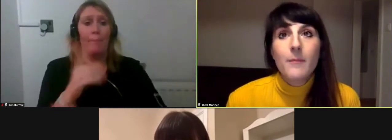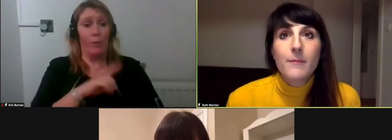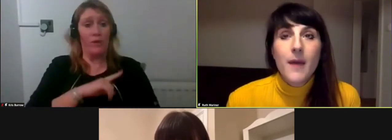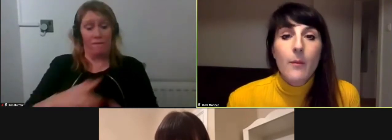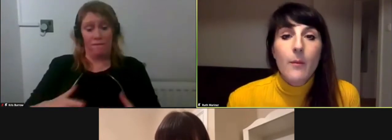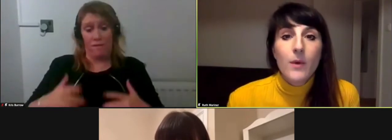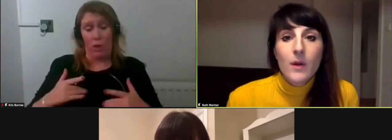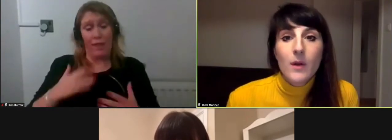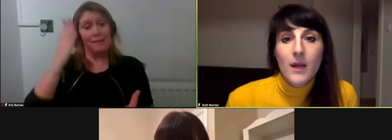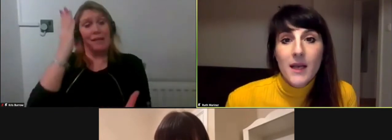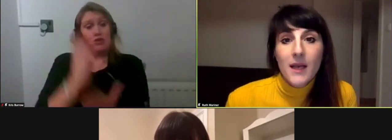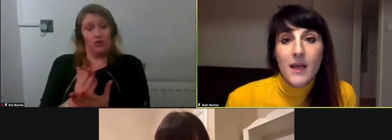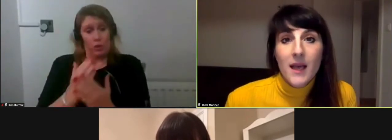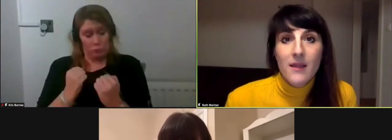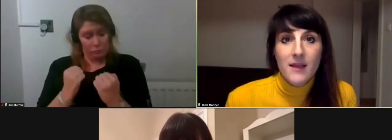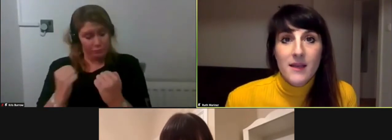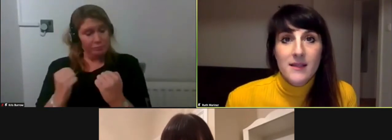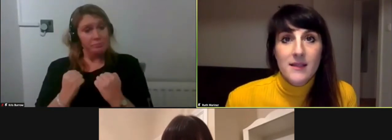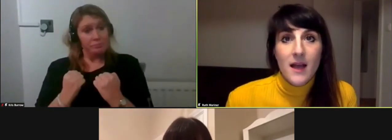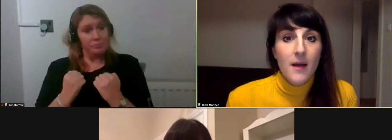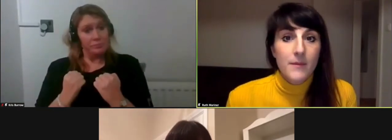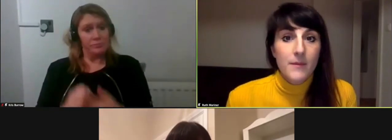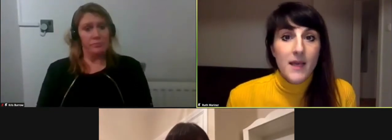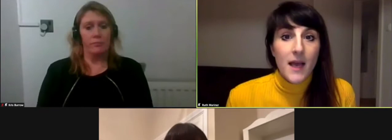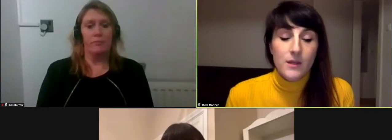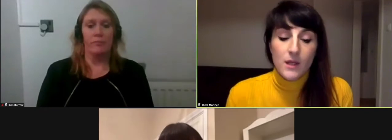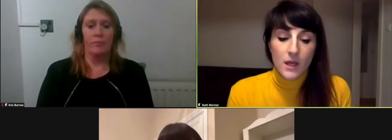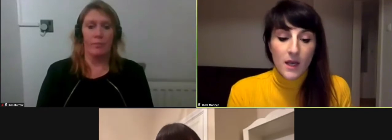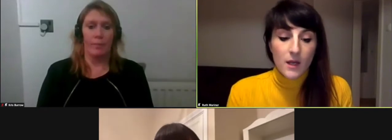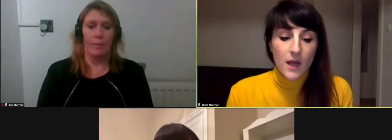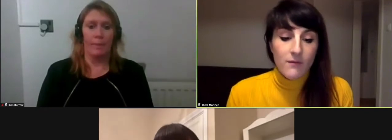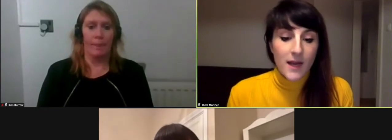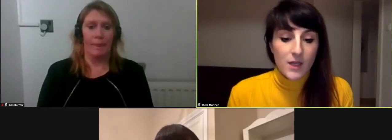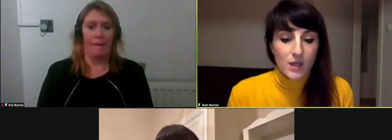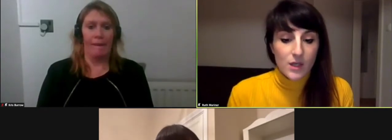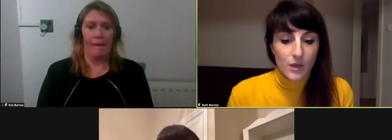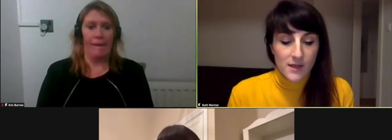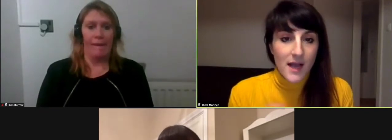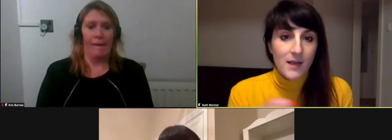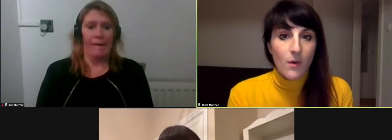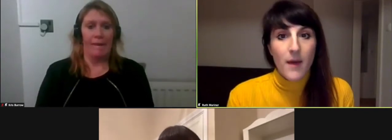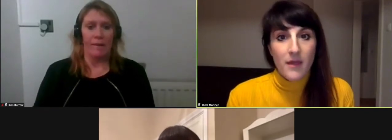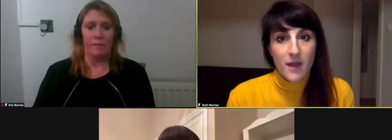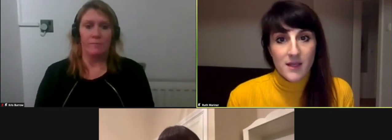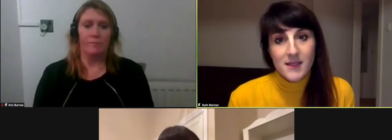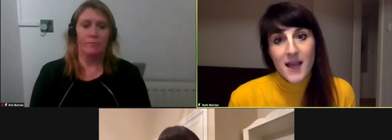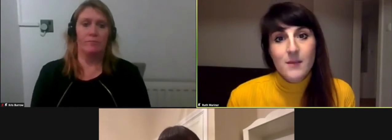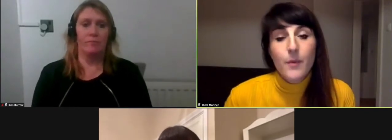calling. We were looking at this, yeah, in relation to exactly what Bethan said,